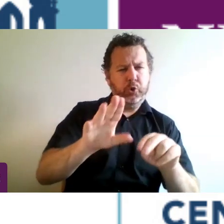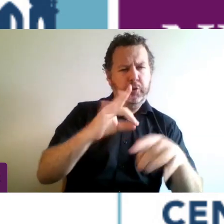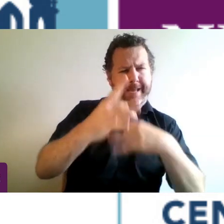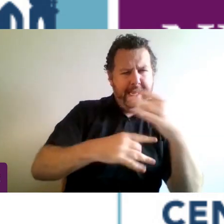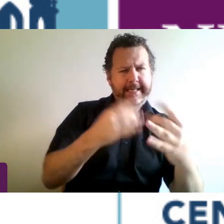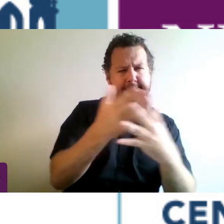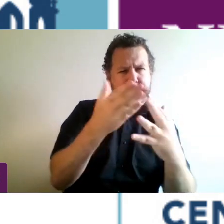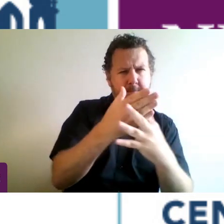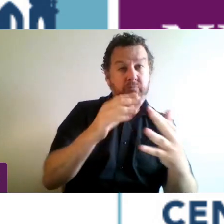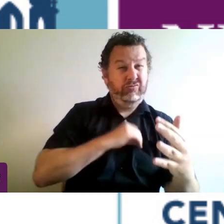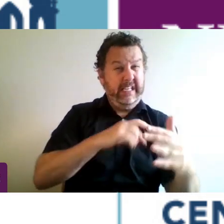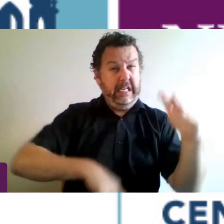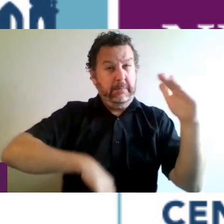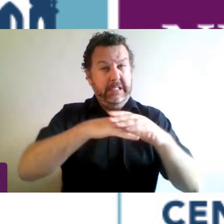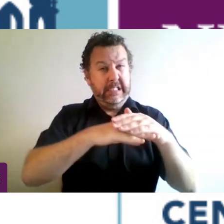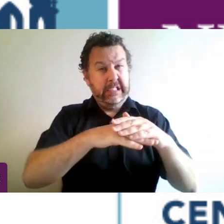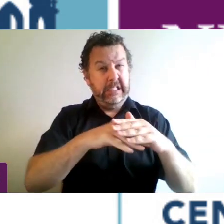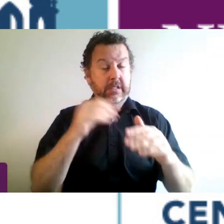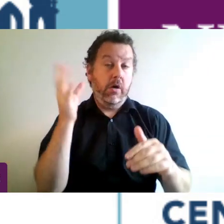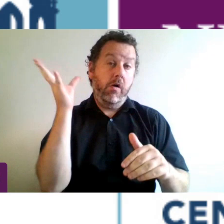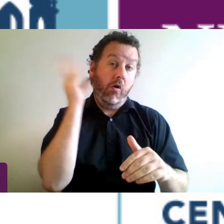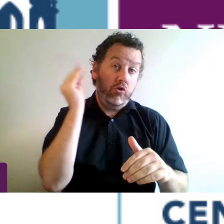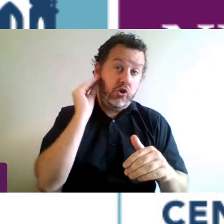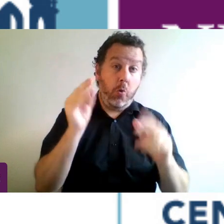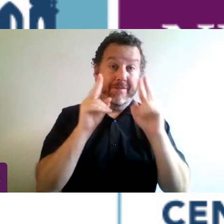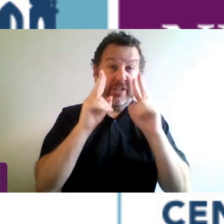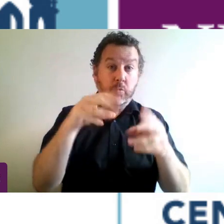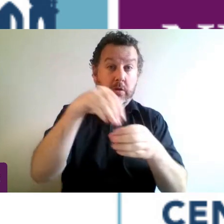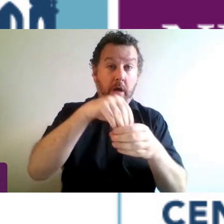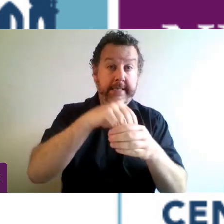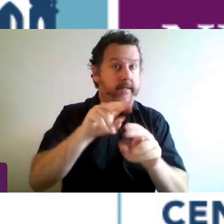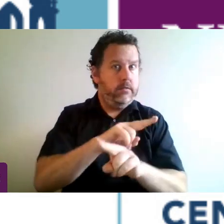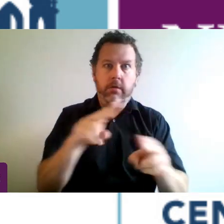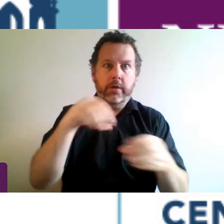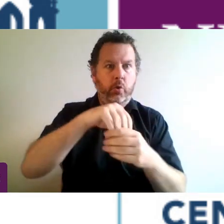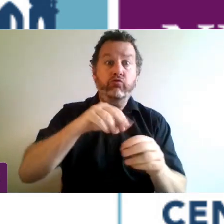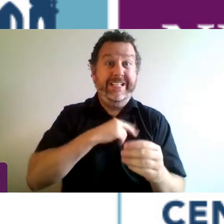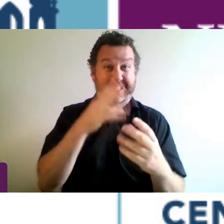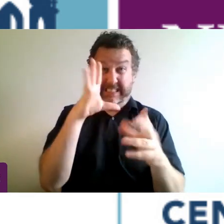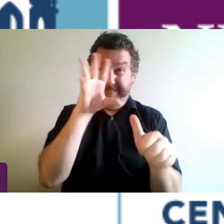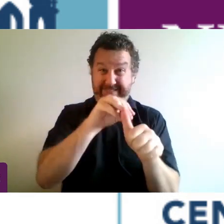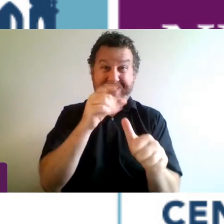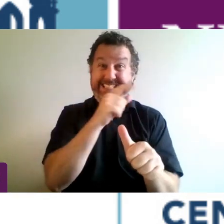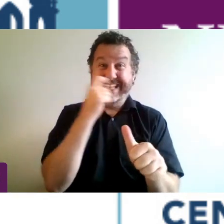from that treaty. Now it is a really wonderful thing